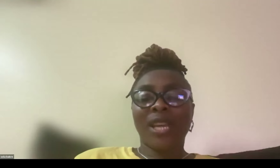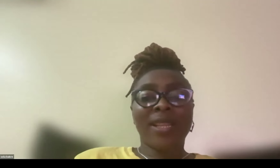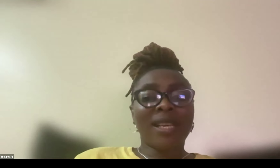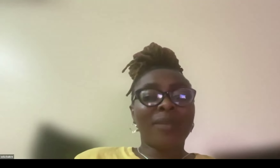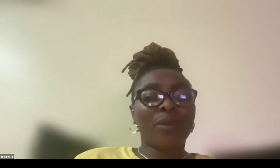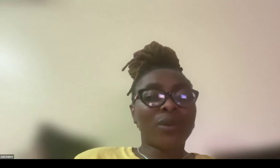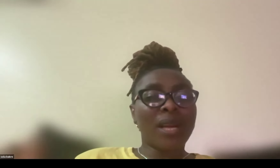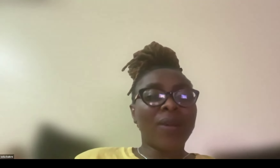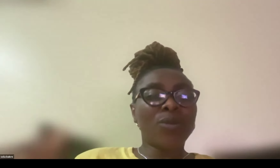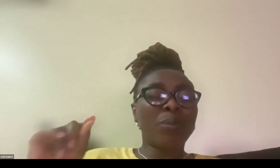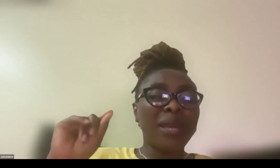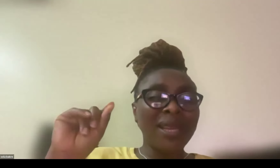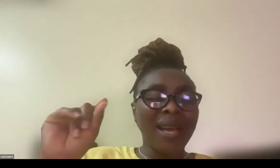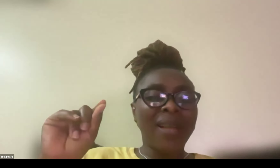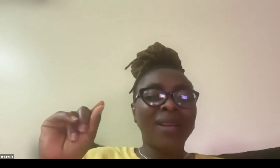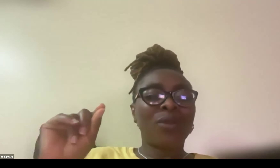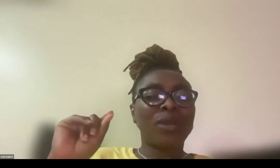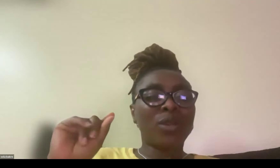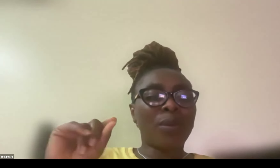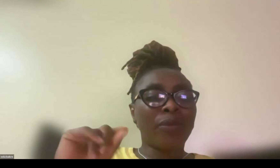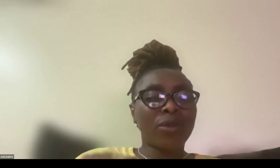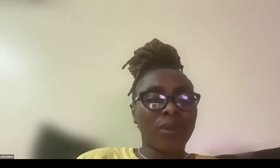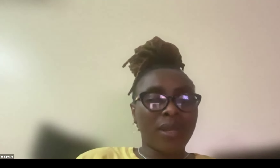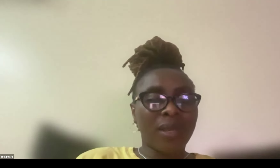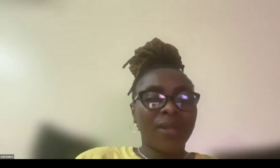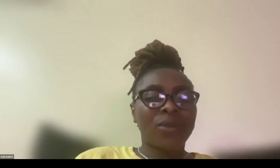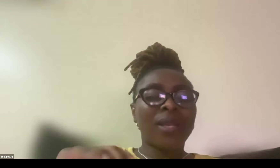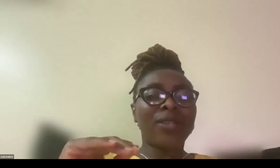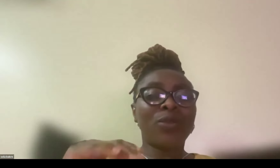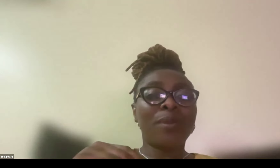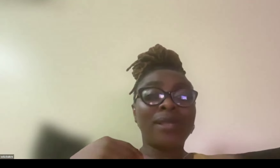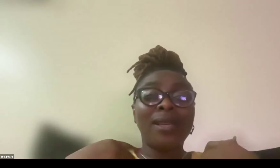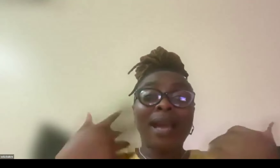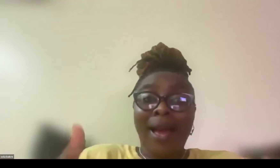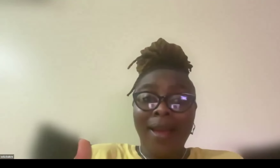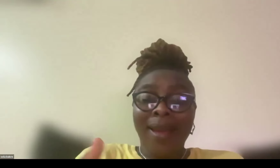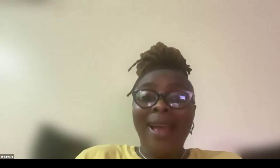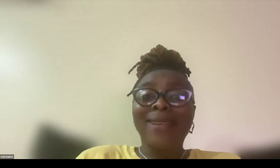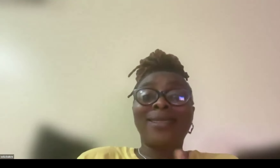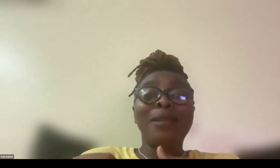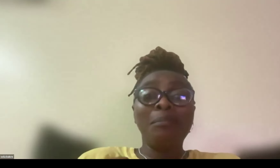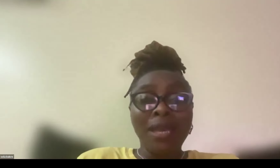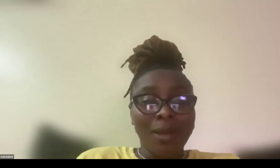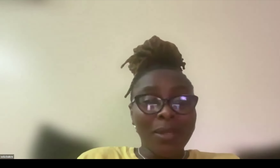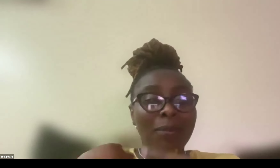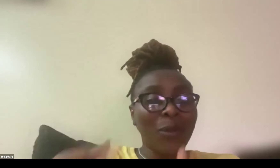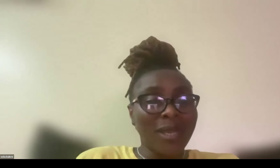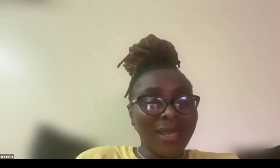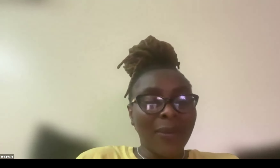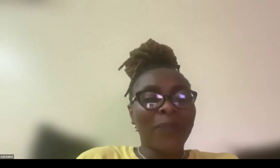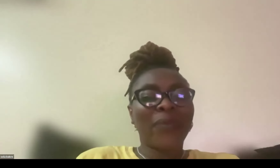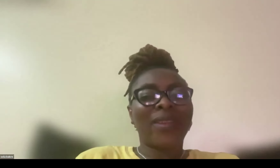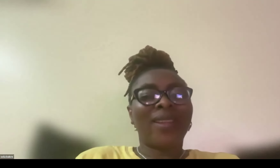sola bakre: check the chat box on how to PIN her to the top of your screen so that you'll be seeing her and seeing me because I'm talking now.